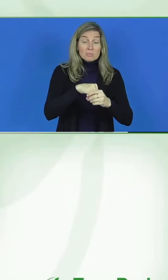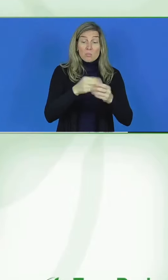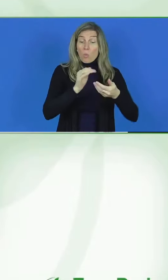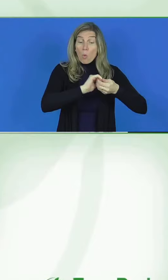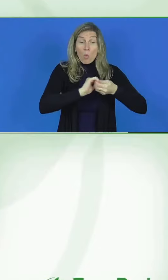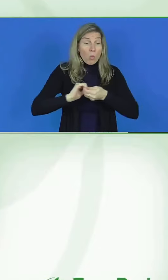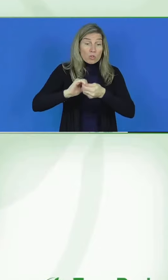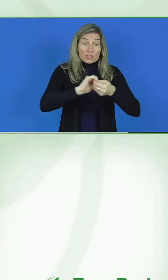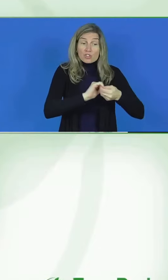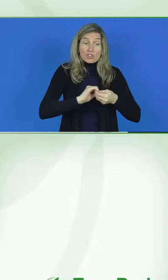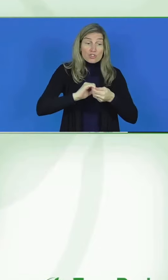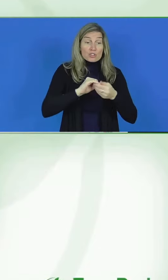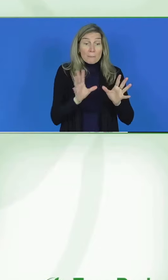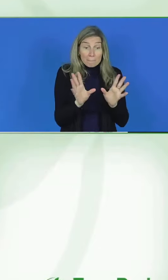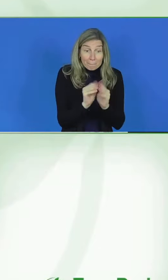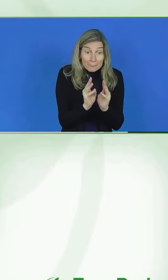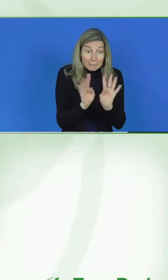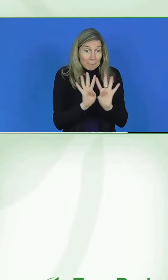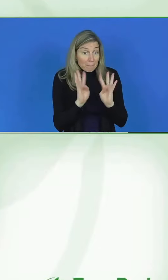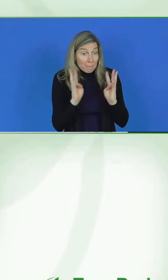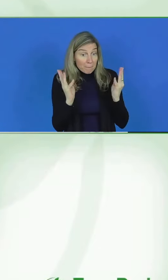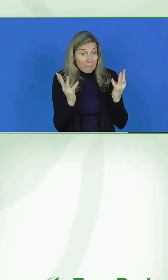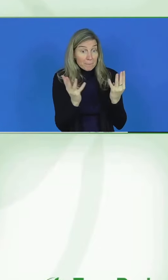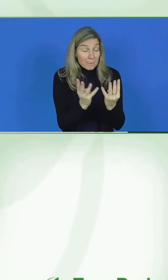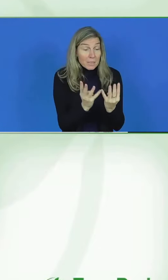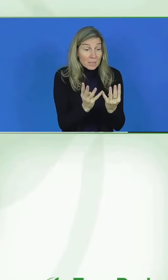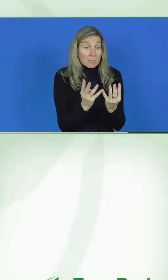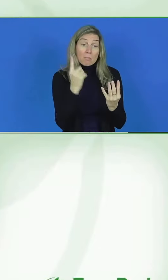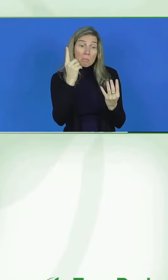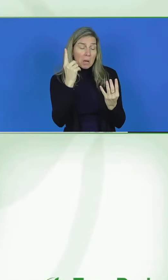meeting and some of the members have intellectual disabilities, our